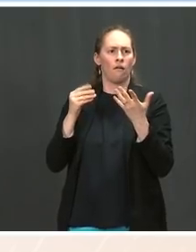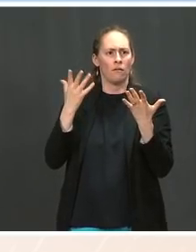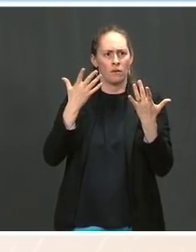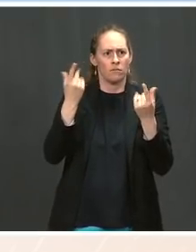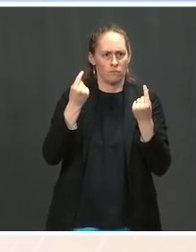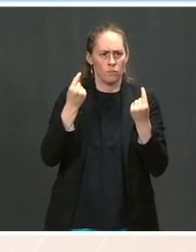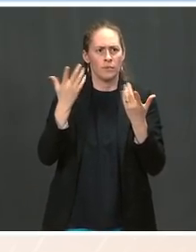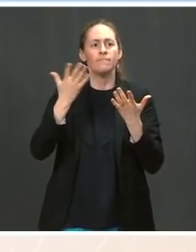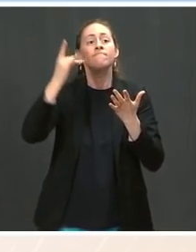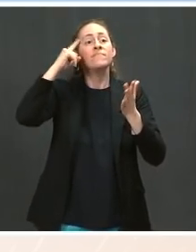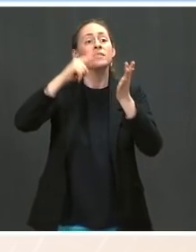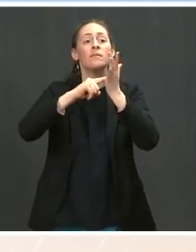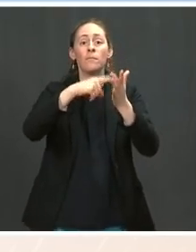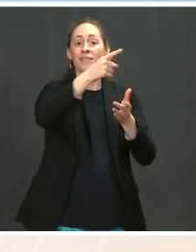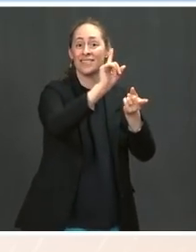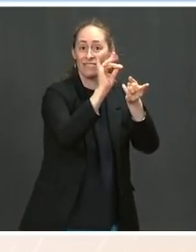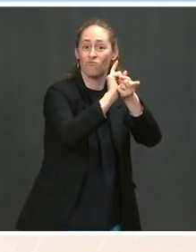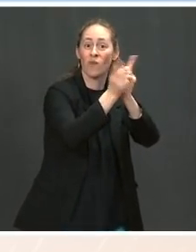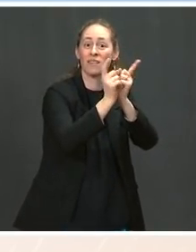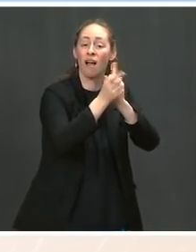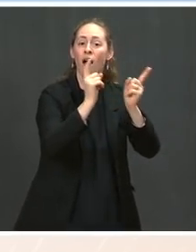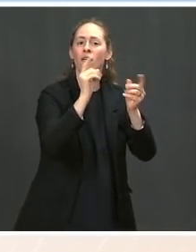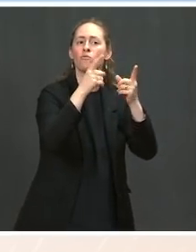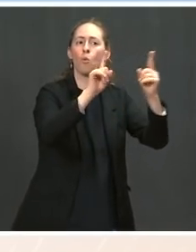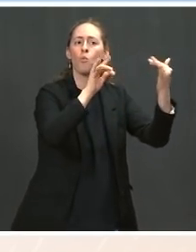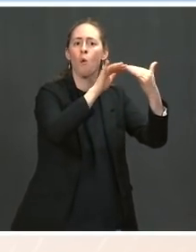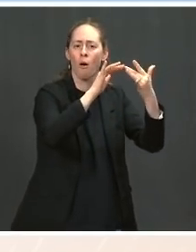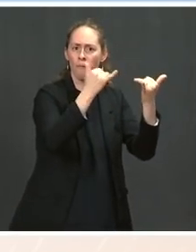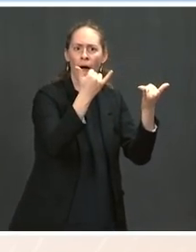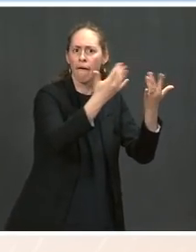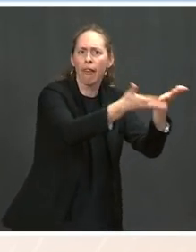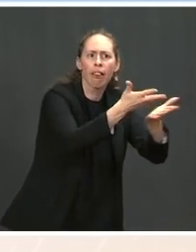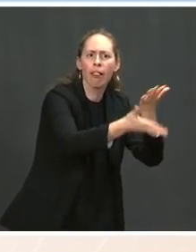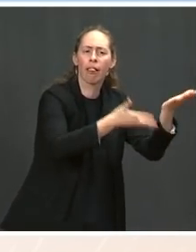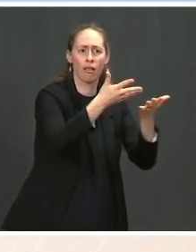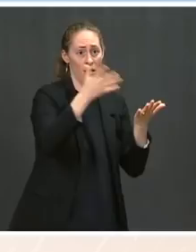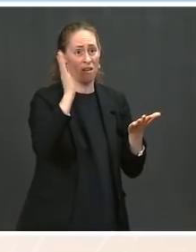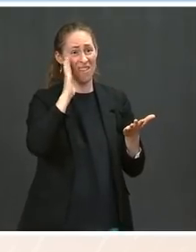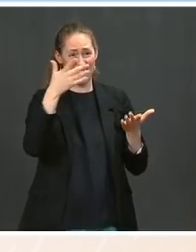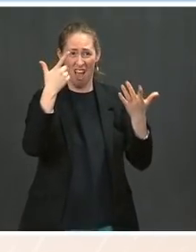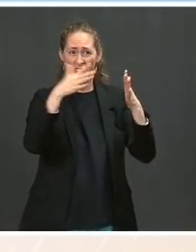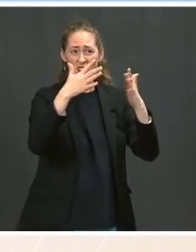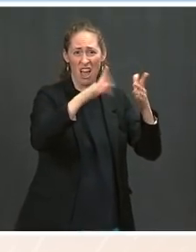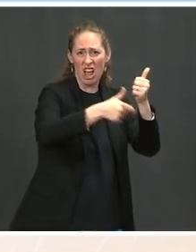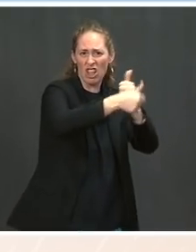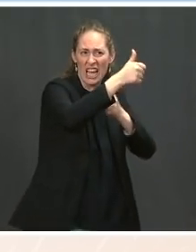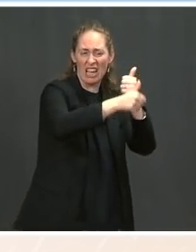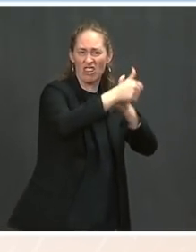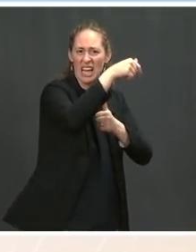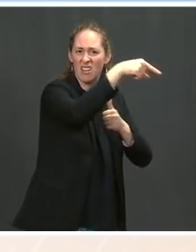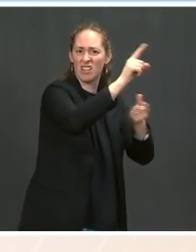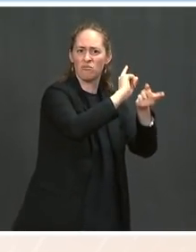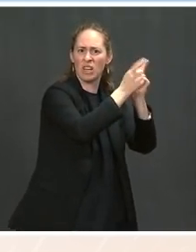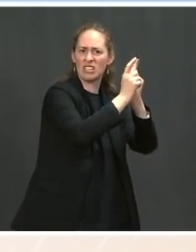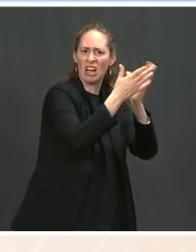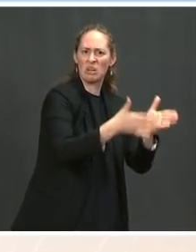the Taliban have already threatened their lives. Ms. Psaki: Well, he will talk more about this in his speech and more about his commitment